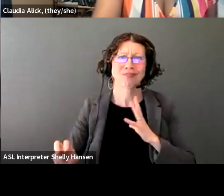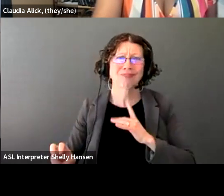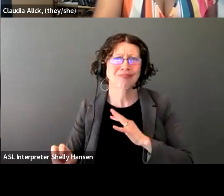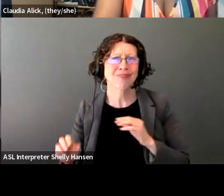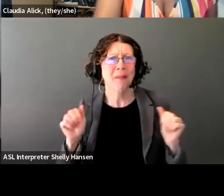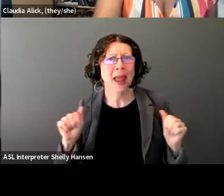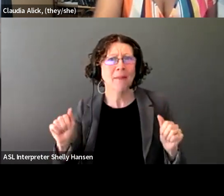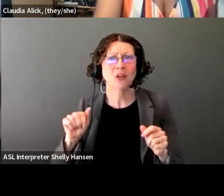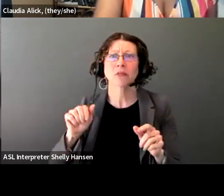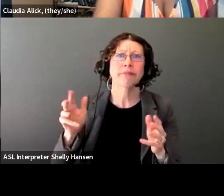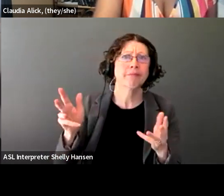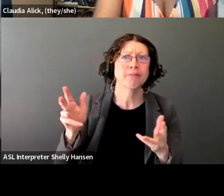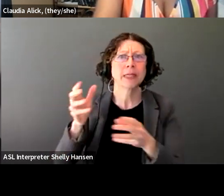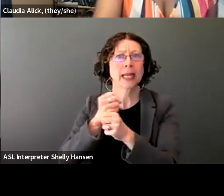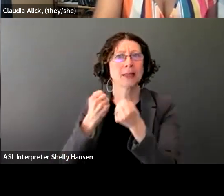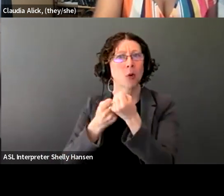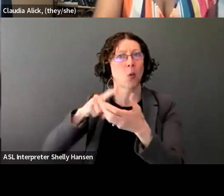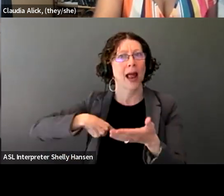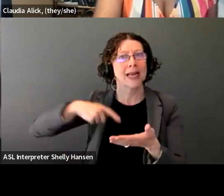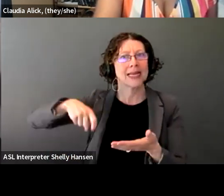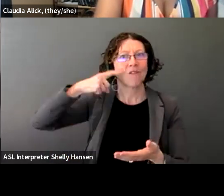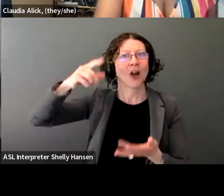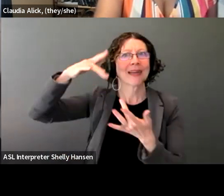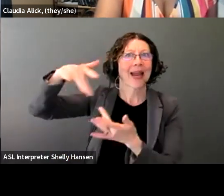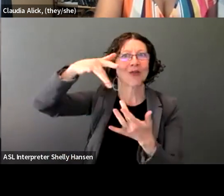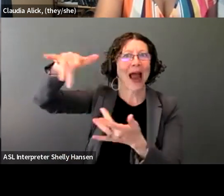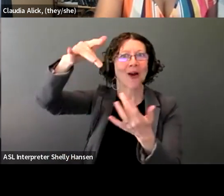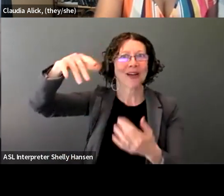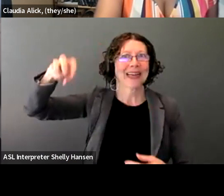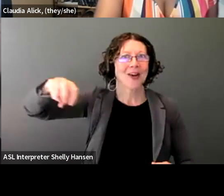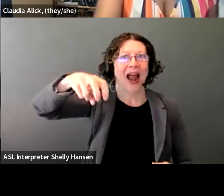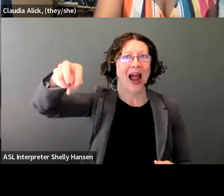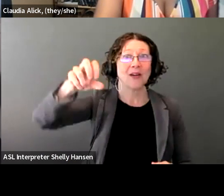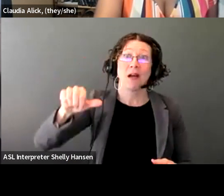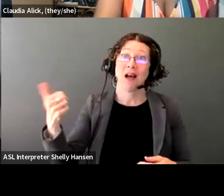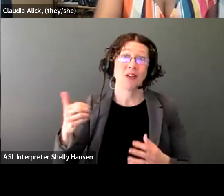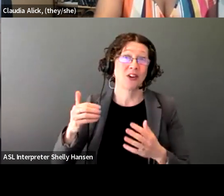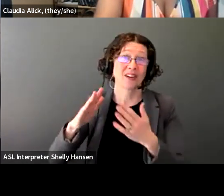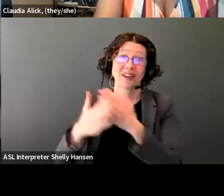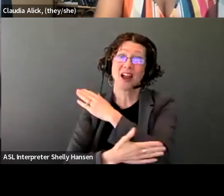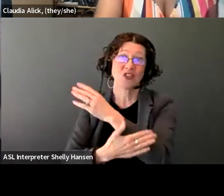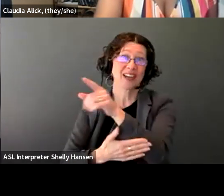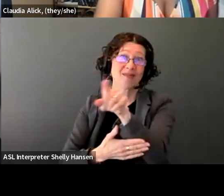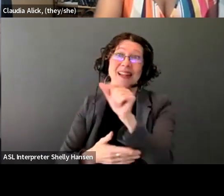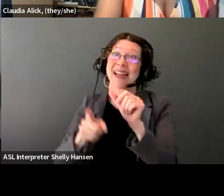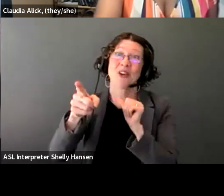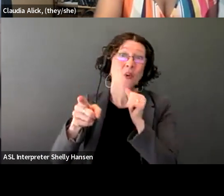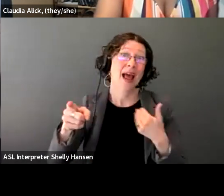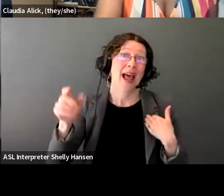I need to get around, especially in other countries that don't have an ADA, we have a lot of work to do with that.